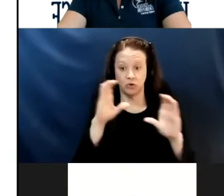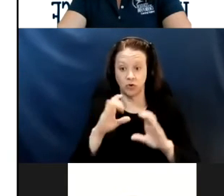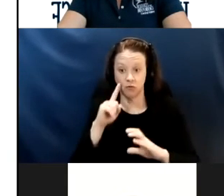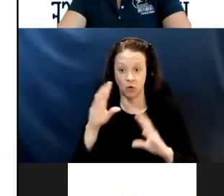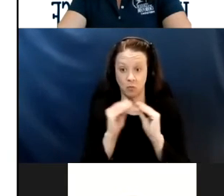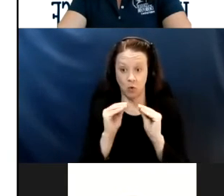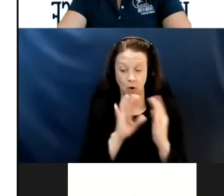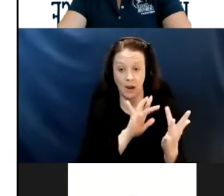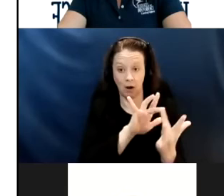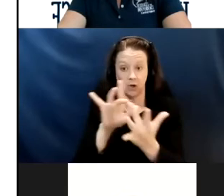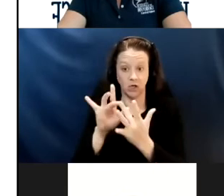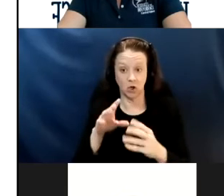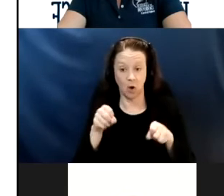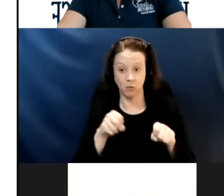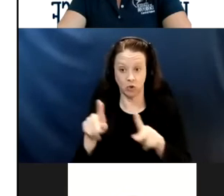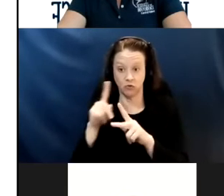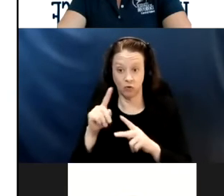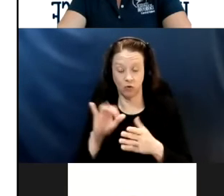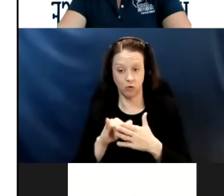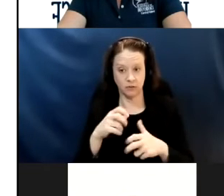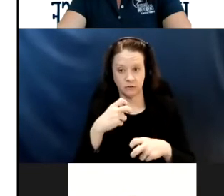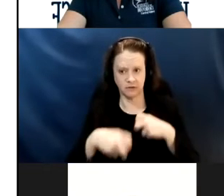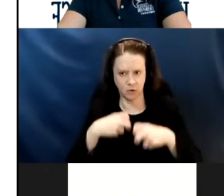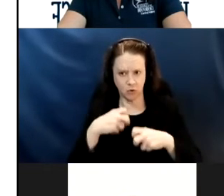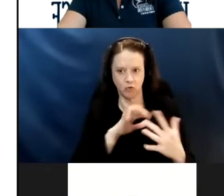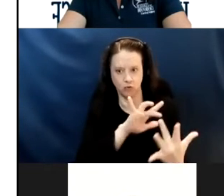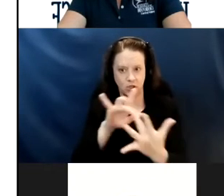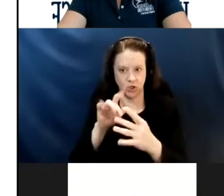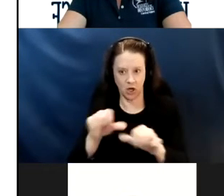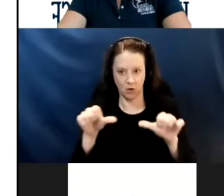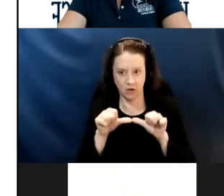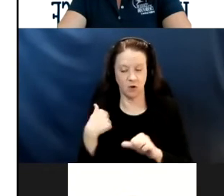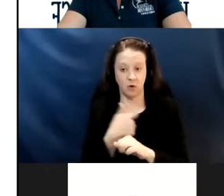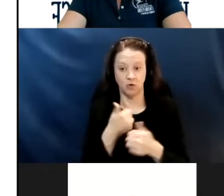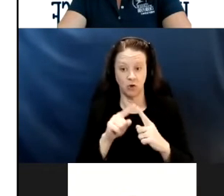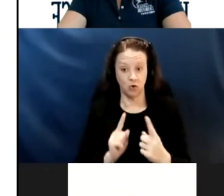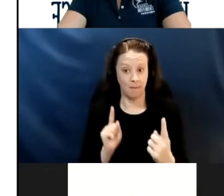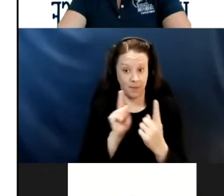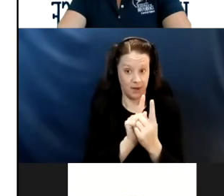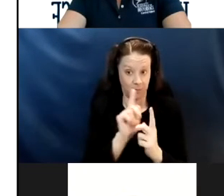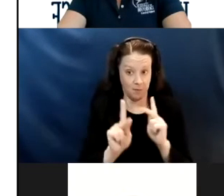for those hard to reach areas. We're trying to meet people where they're at in the community.